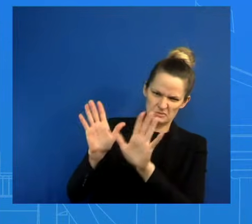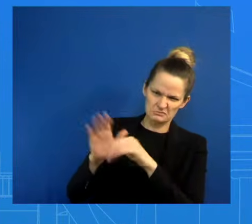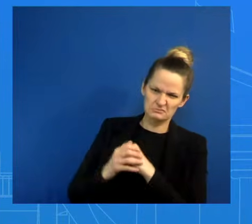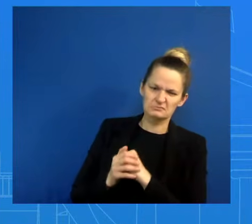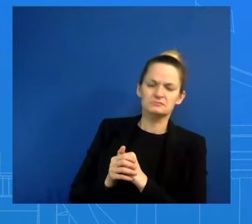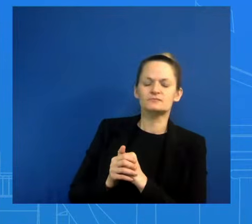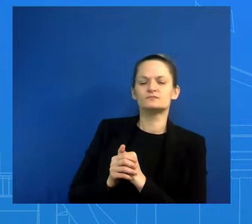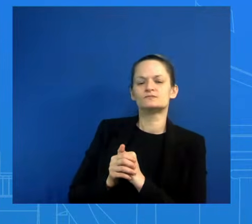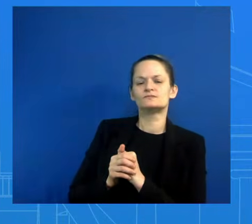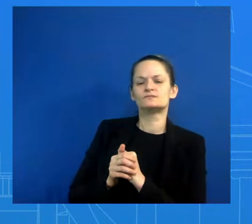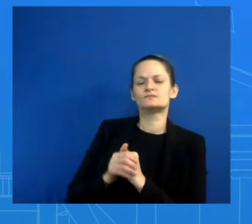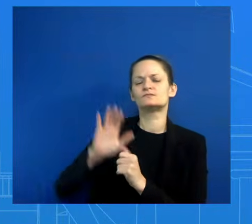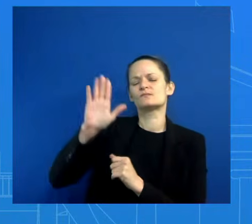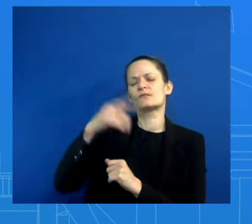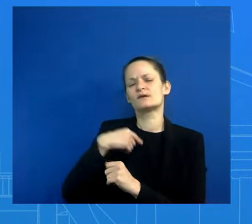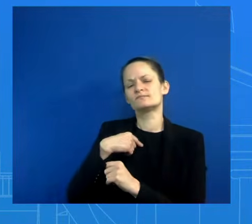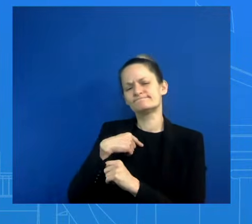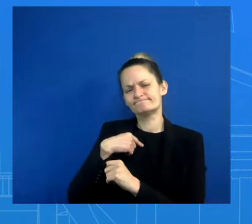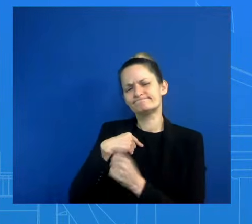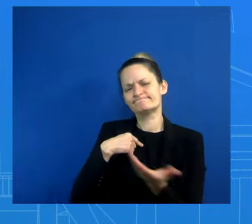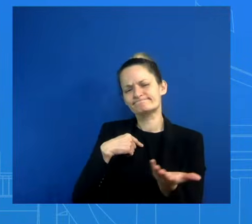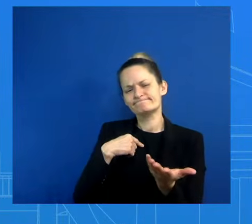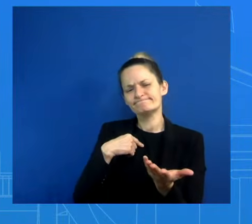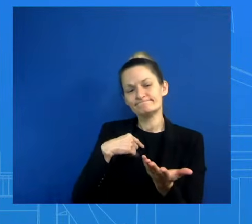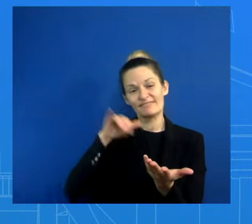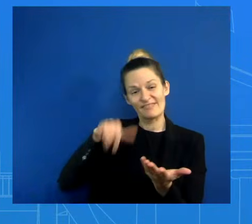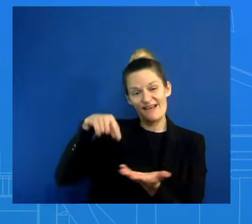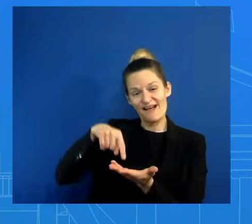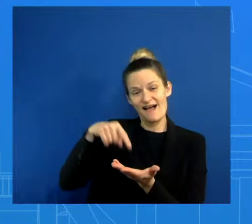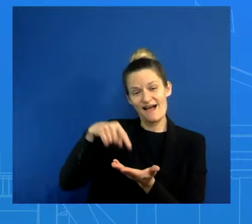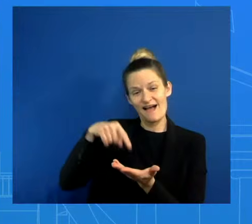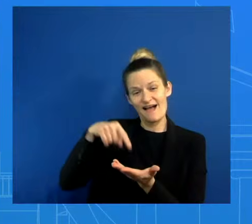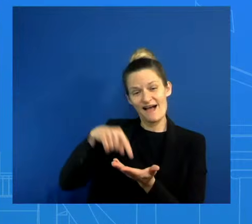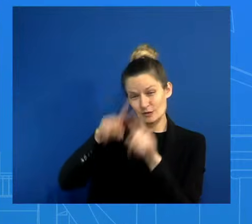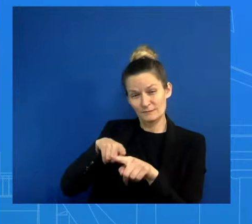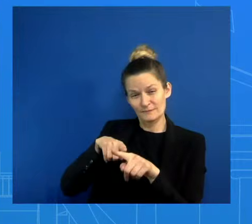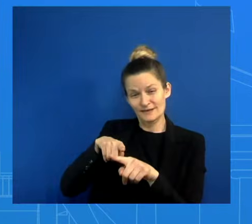to free Brittney Griner was a fair one -- that that was a fair arrangement? Ms. Jean-Pierre: Look, and when I've talked